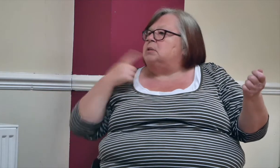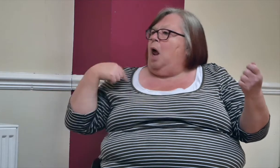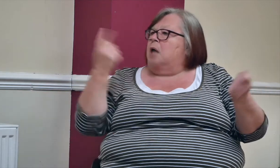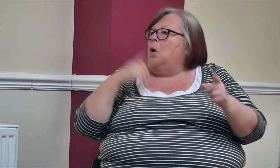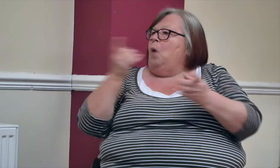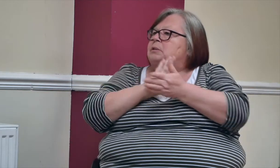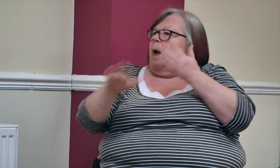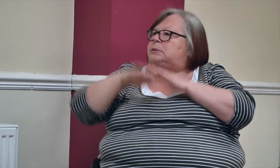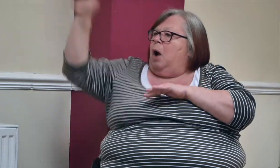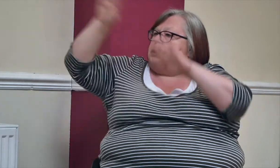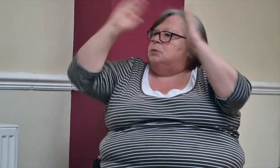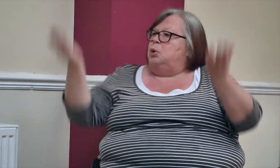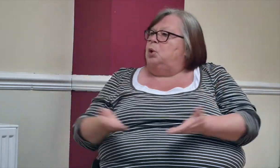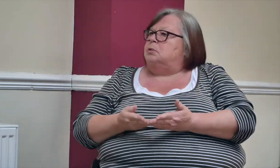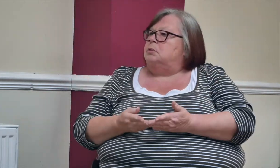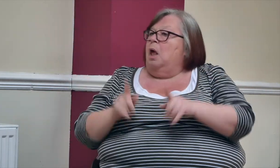and told us what was happening in the outside world.